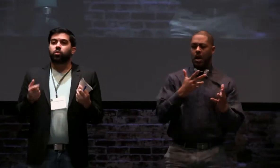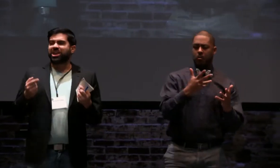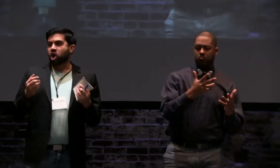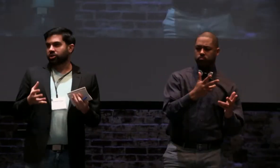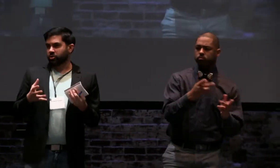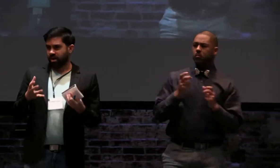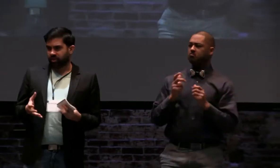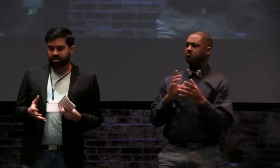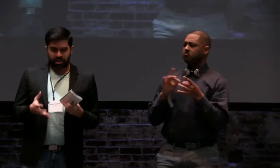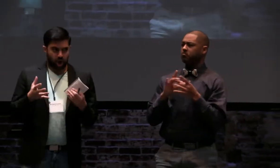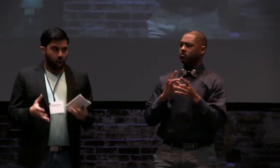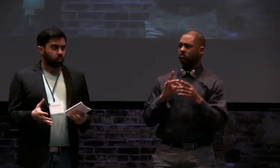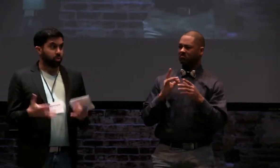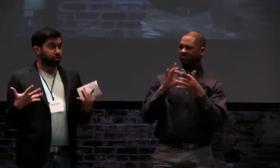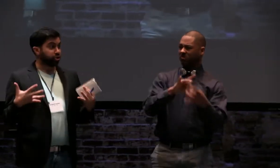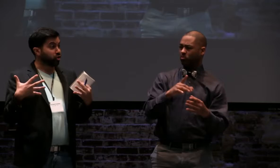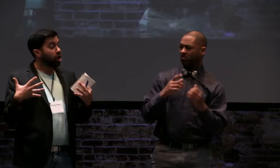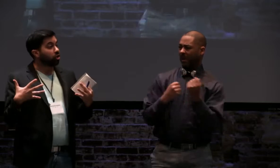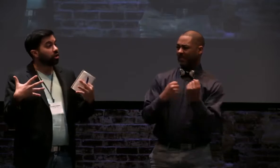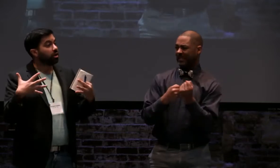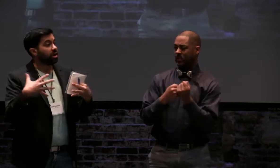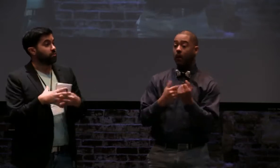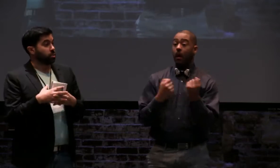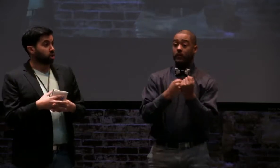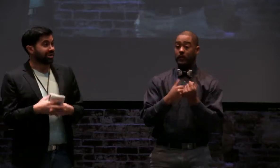We cannot -- should be a nonprofit on which